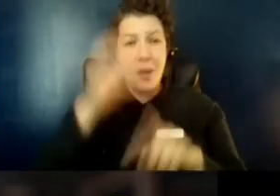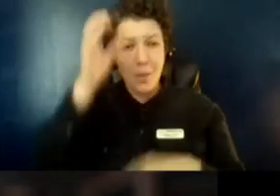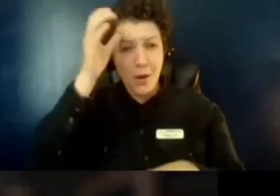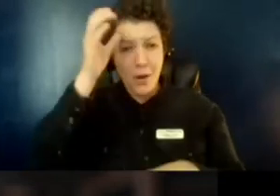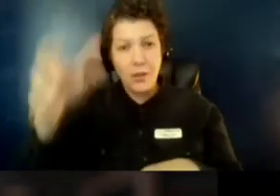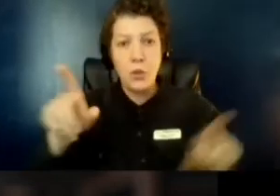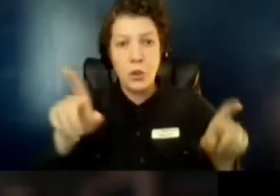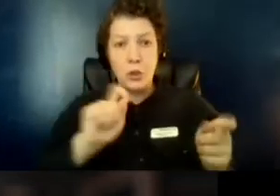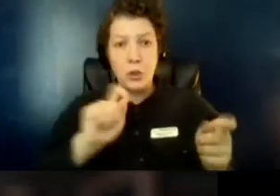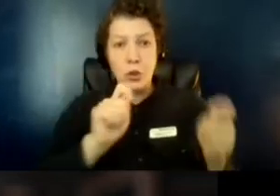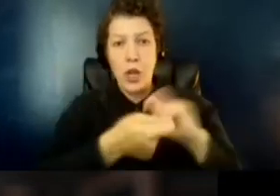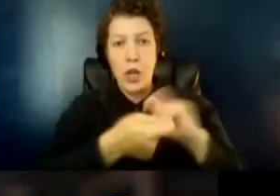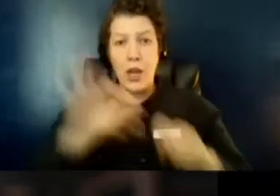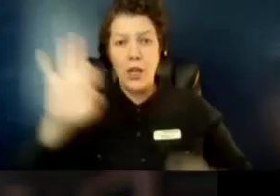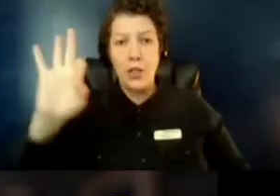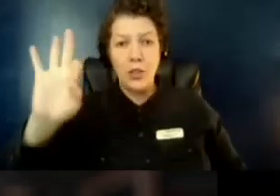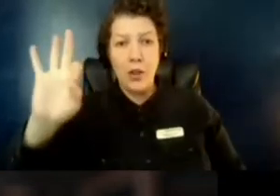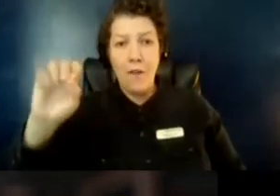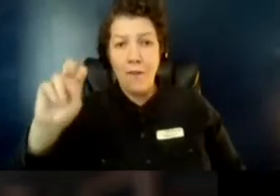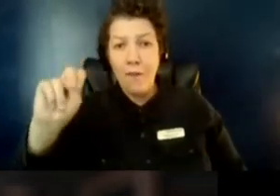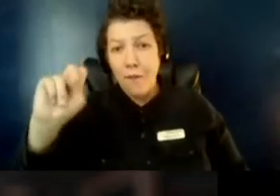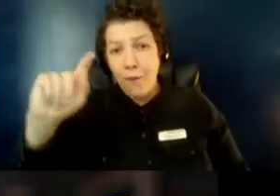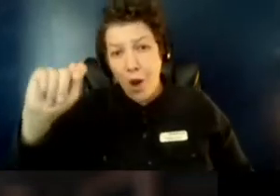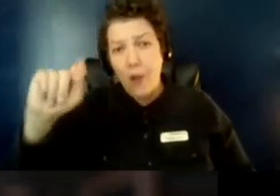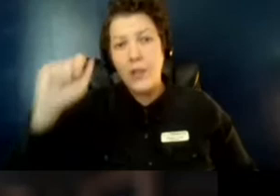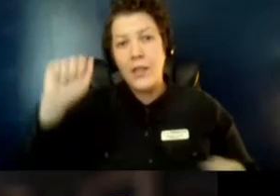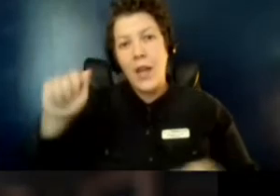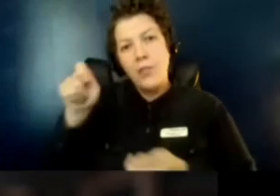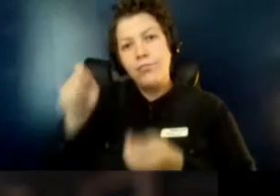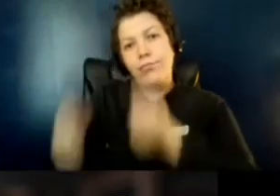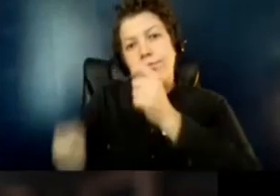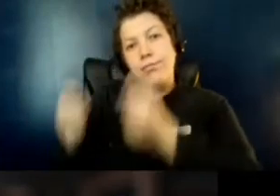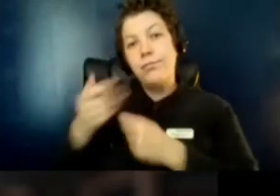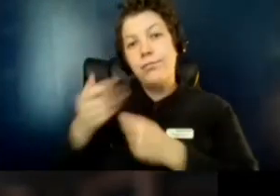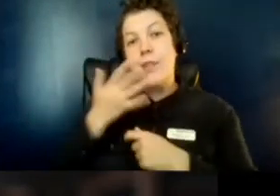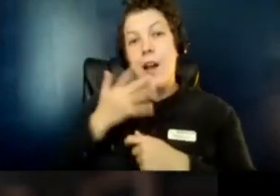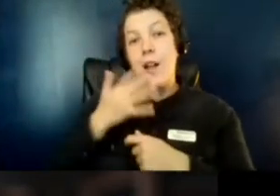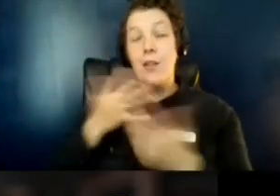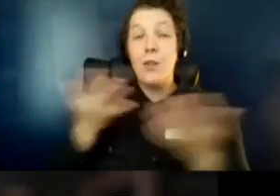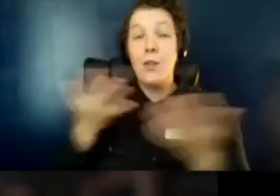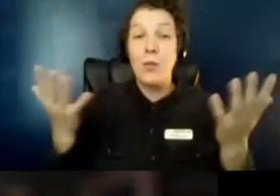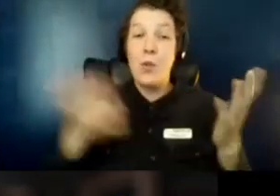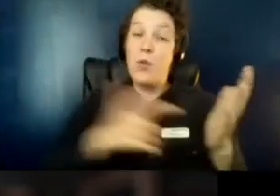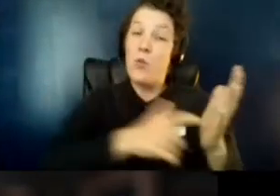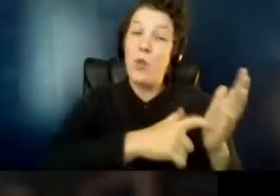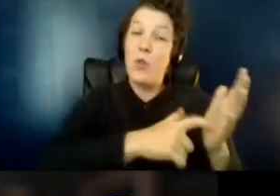the operating system vendors and the technology vendors themselves think about this and start